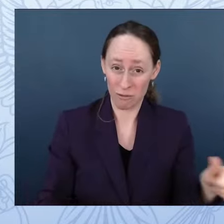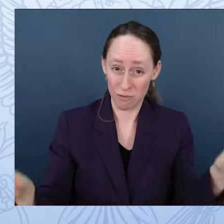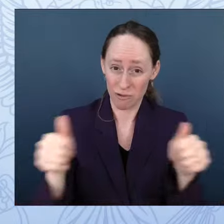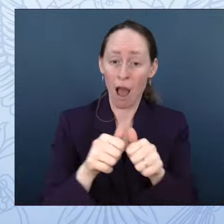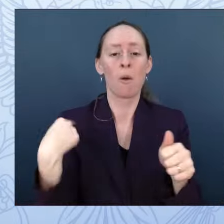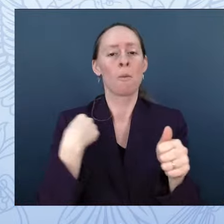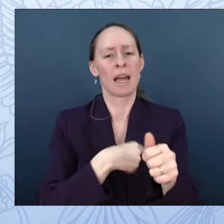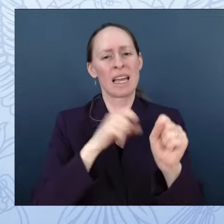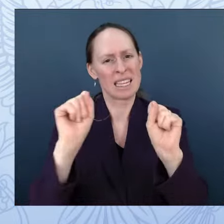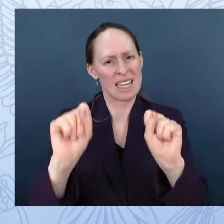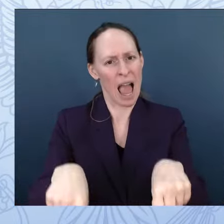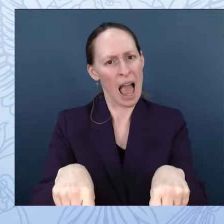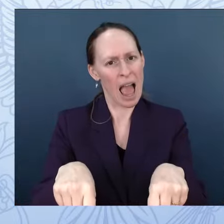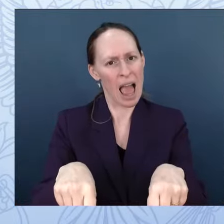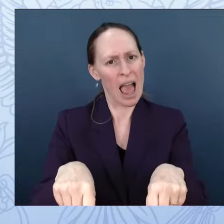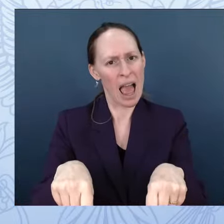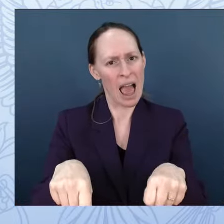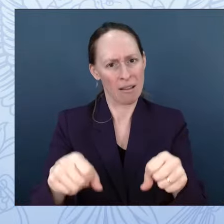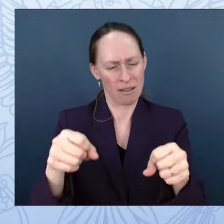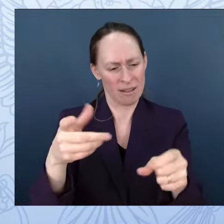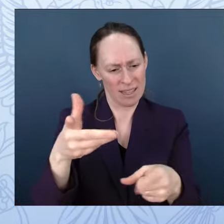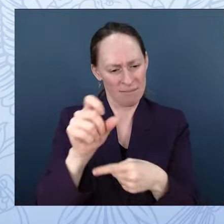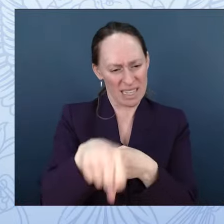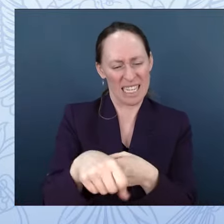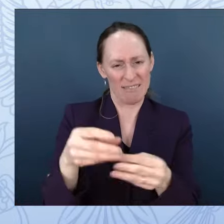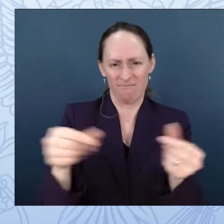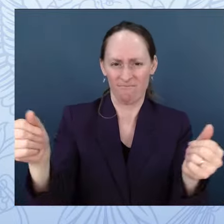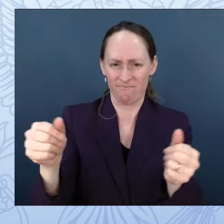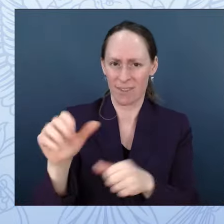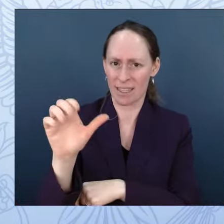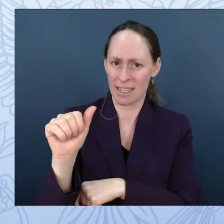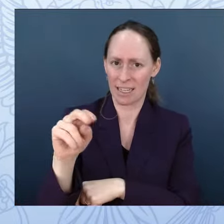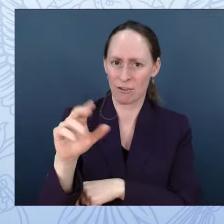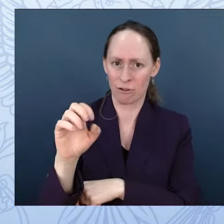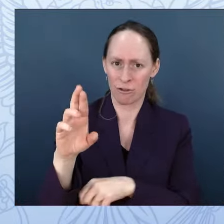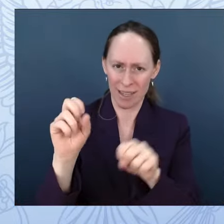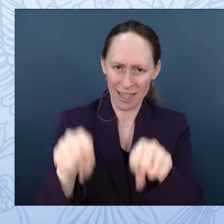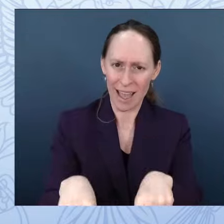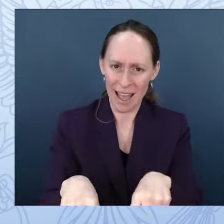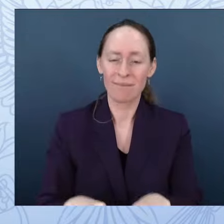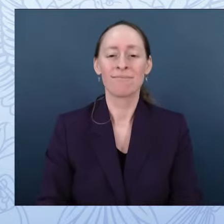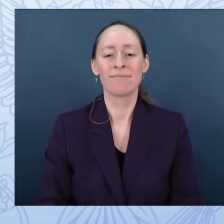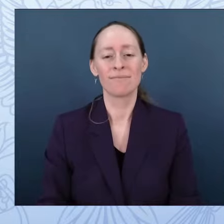that just about everyone has been touched, either directly or indirectly, by a cancer diagnosis.